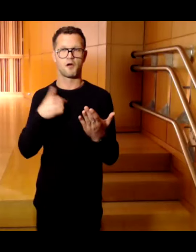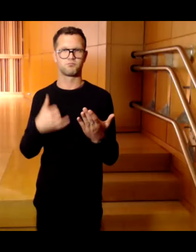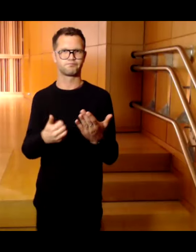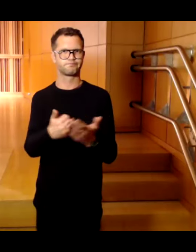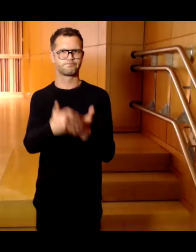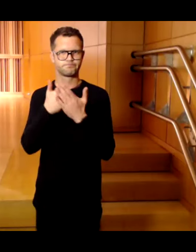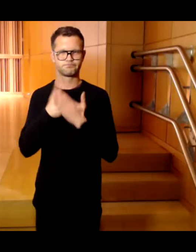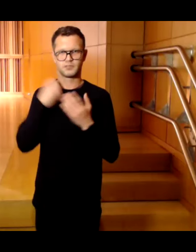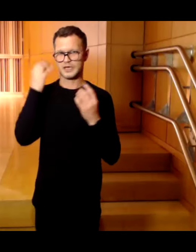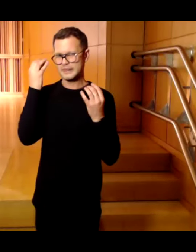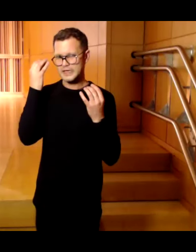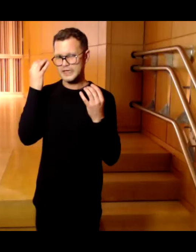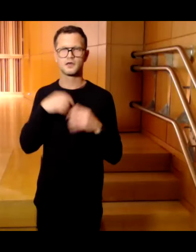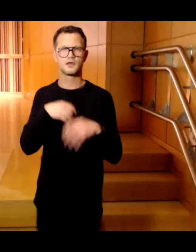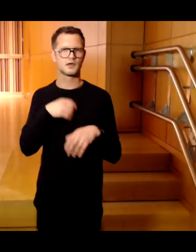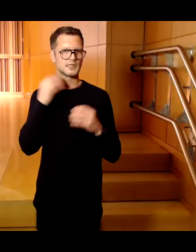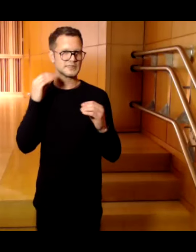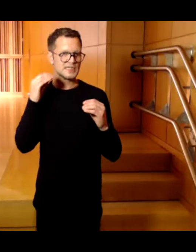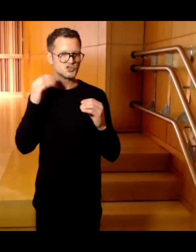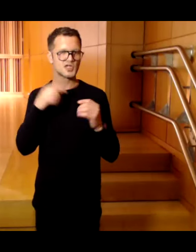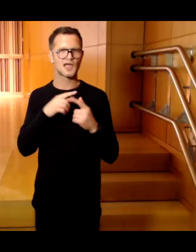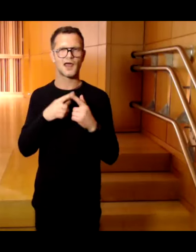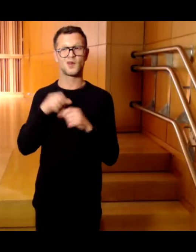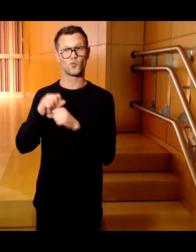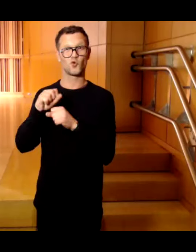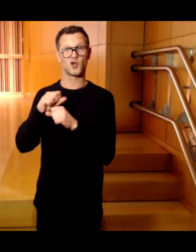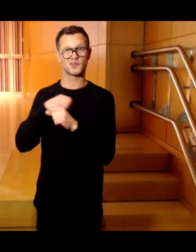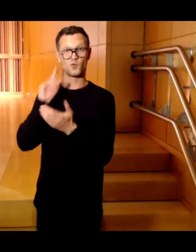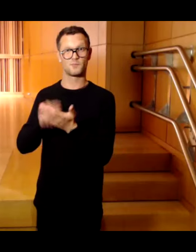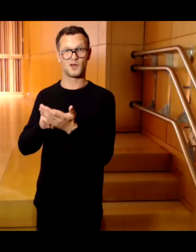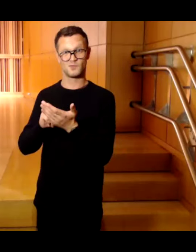in a work of fiction I would publish a decade and a half later.